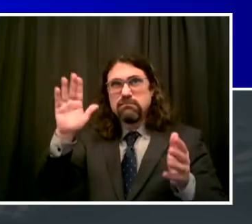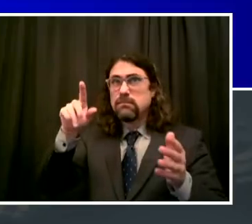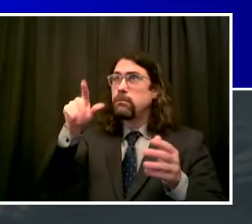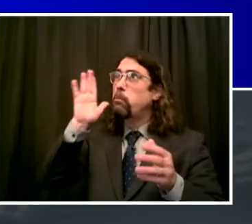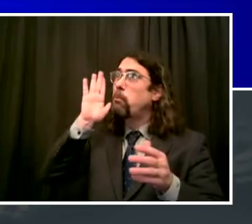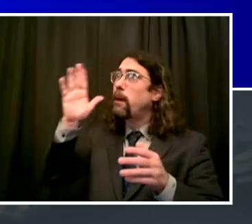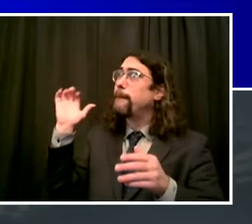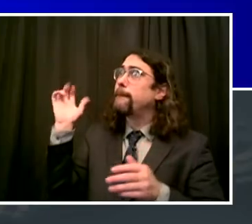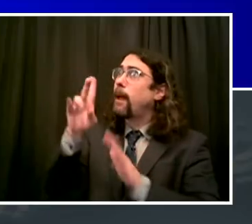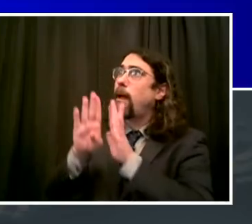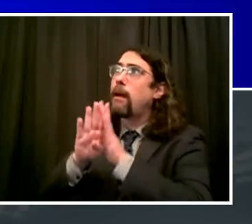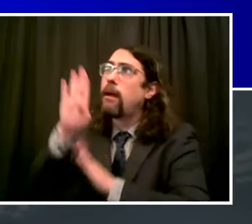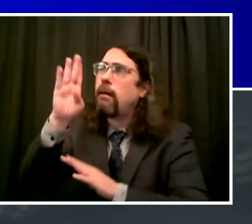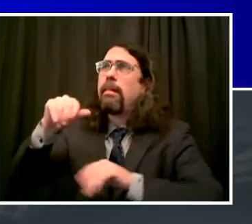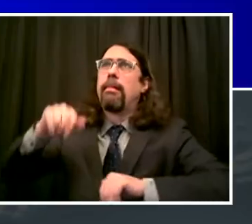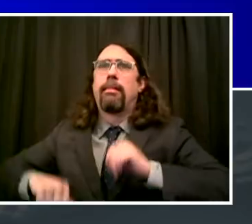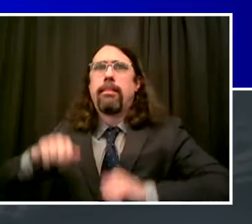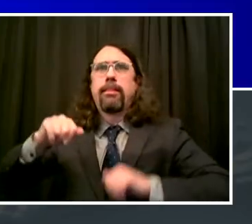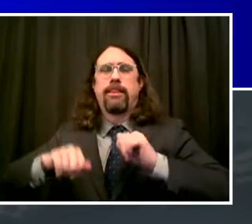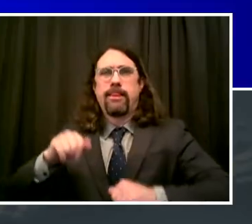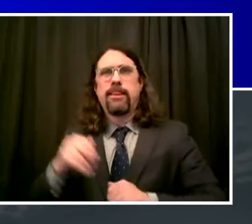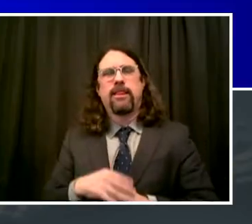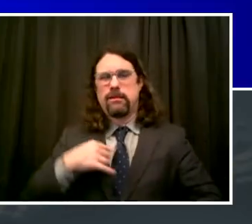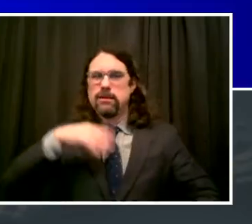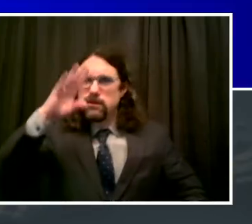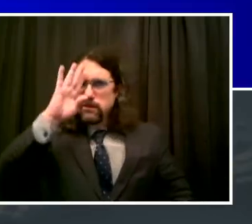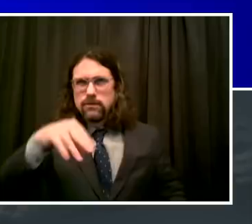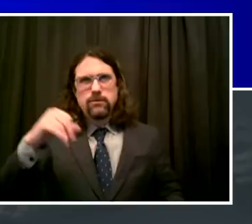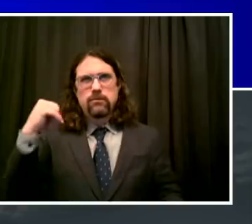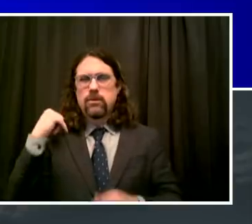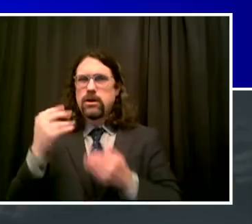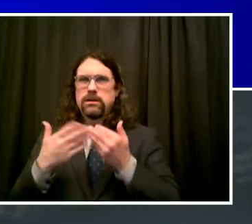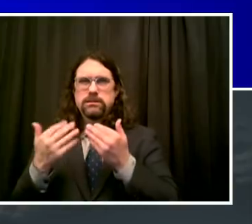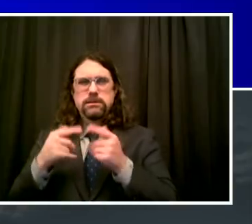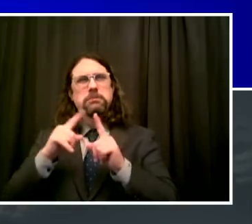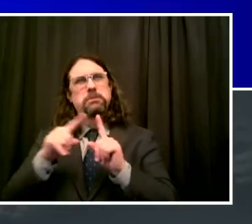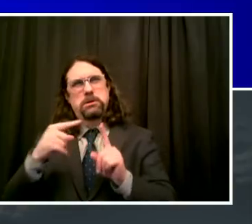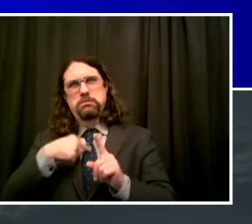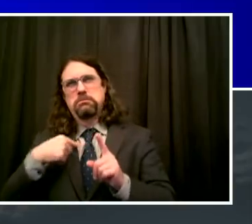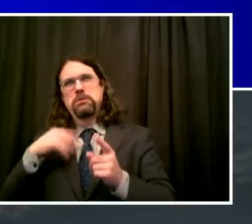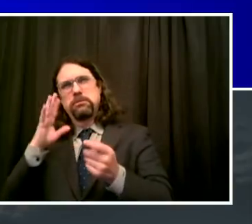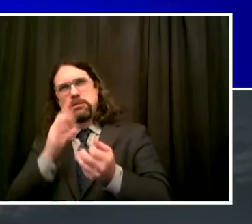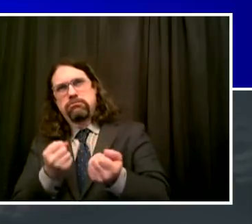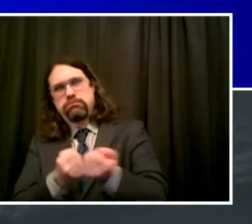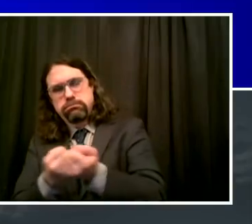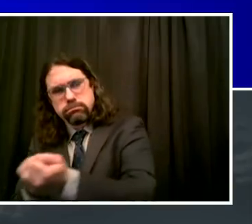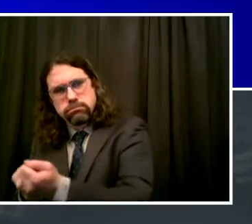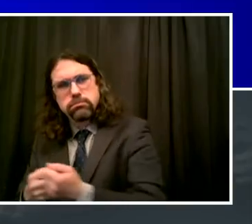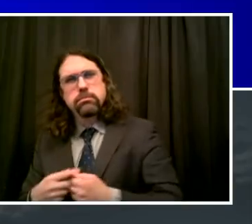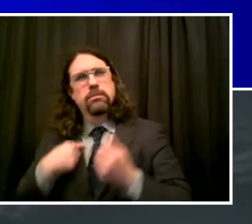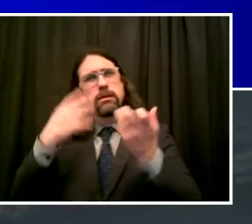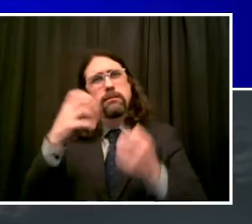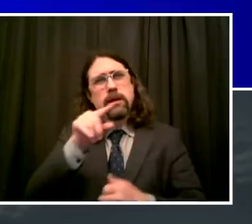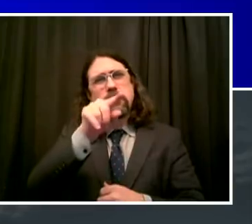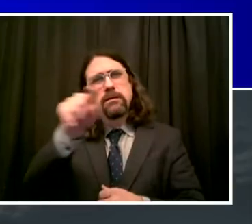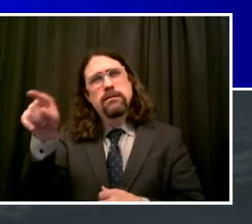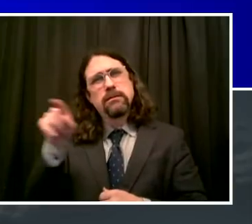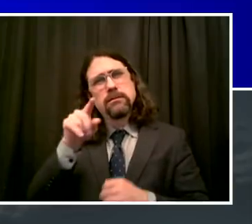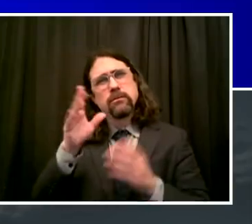TENUOUS BEFORE THE CORONAVIRUS. TBU WI A NTSMALL